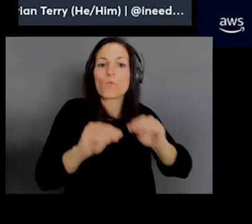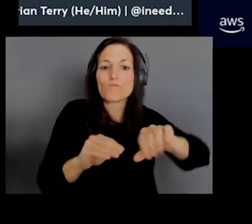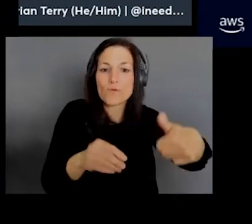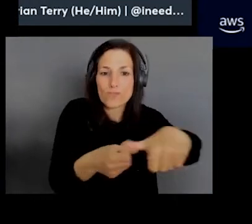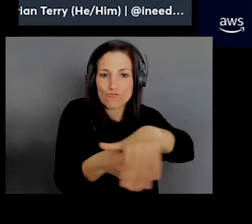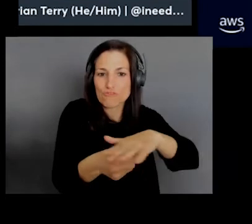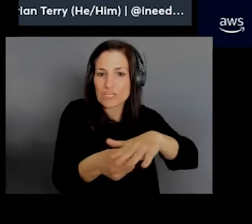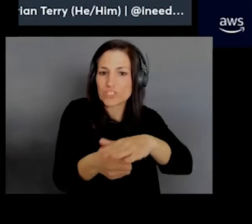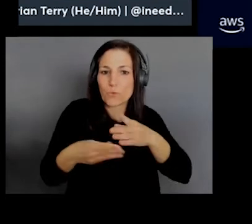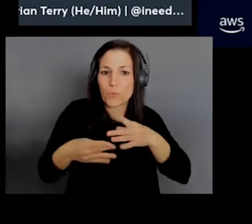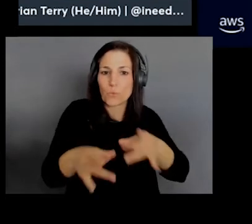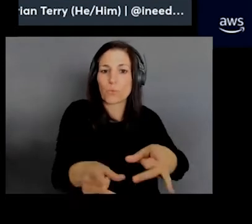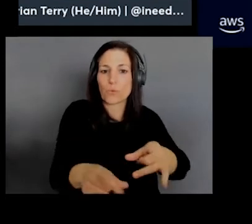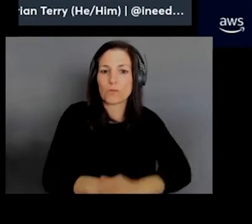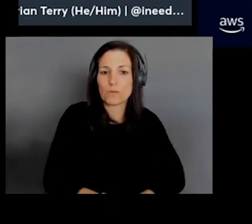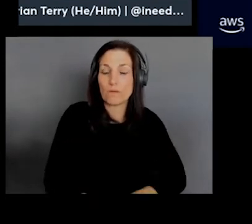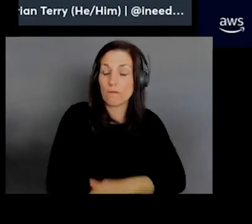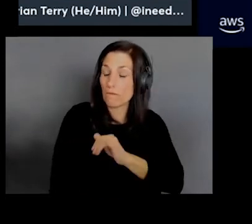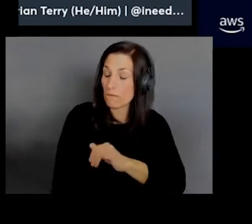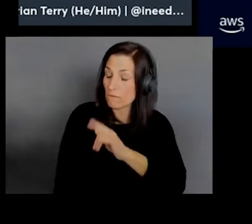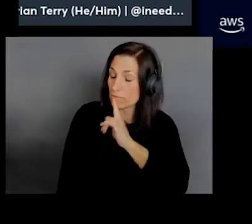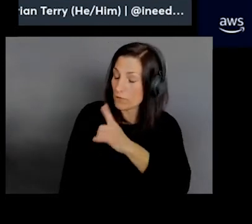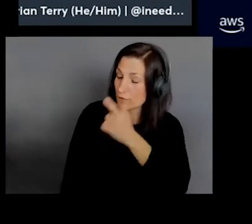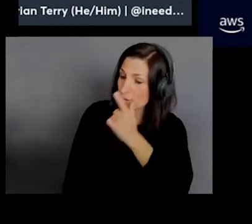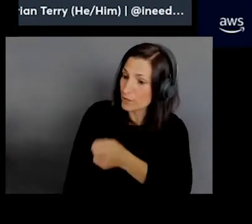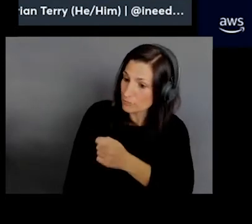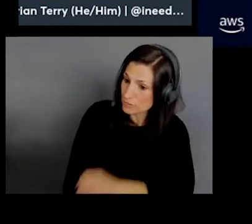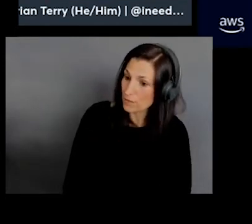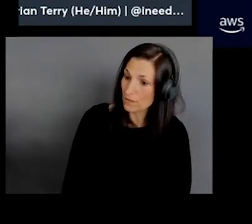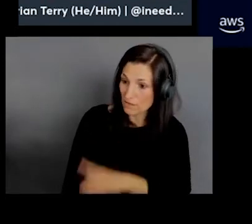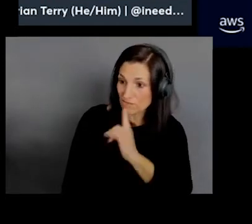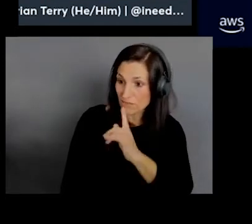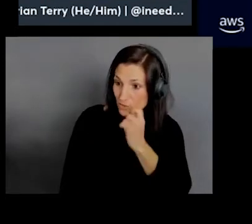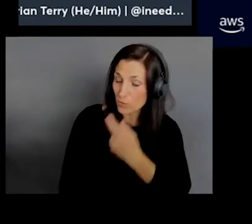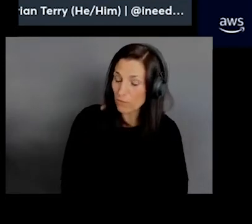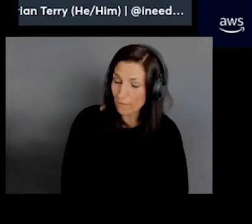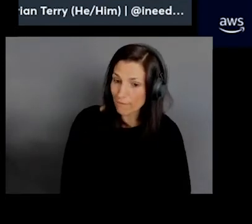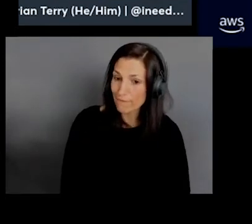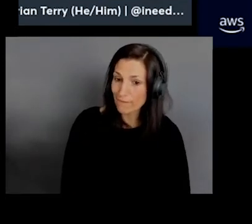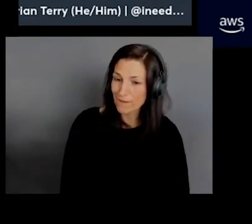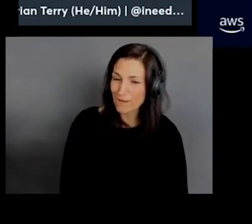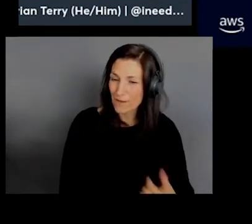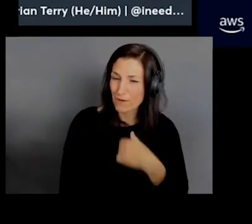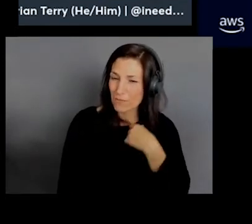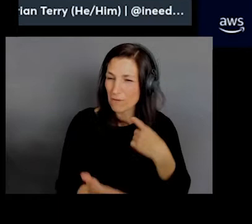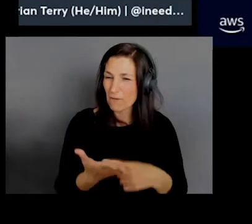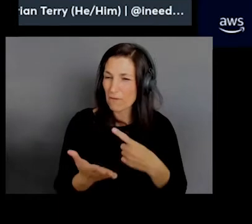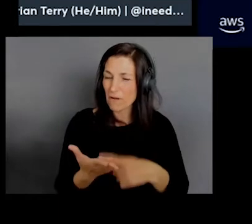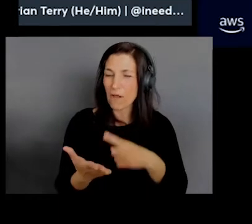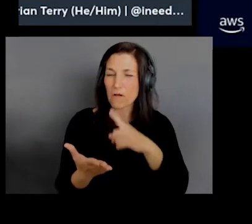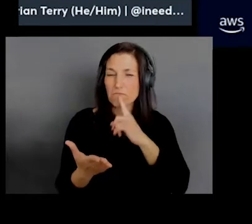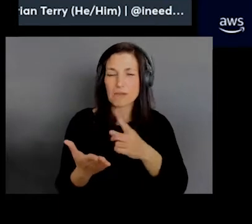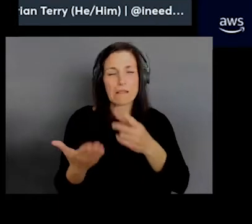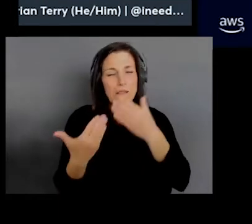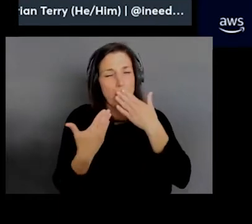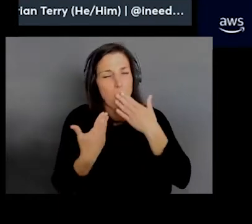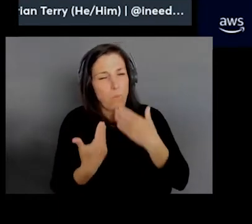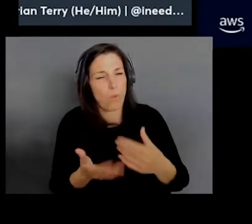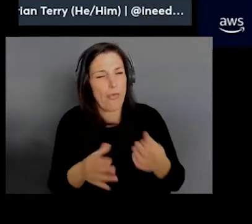That's very interesting. I mean, that's really cool. I mean, we are talking about like a well architected Slusly, right? We're going across multiple regions